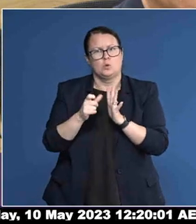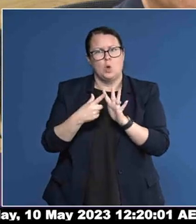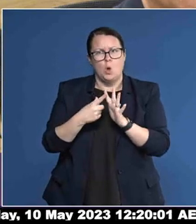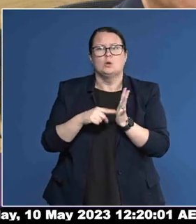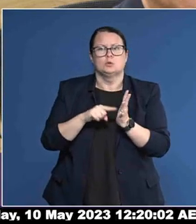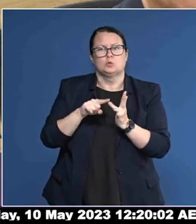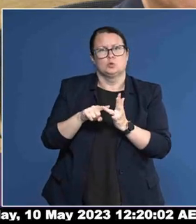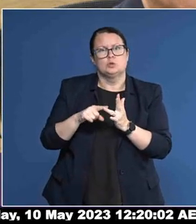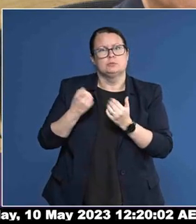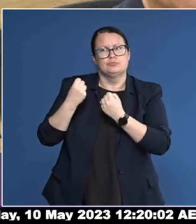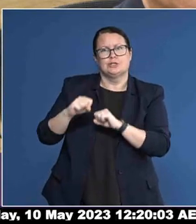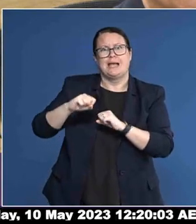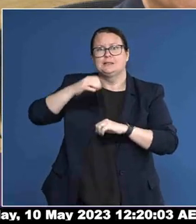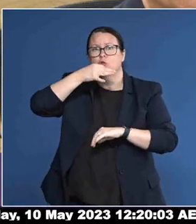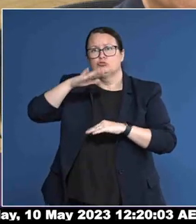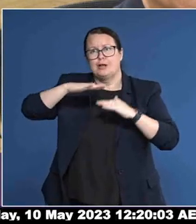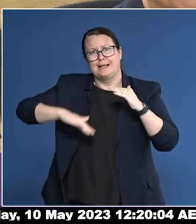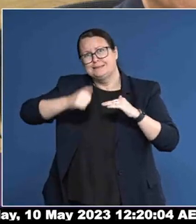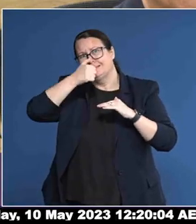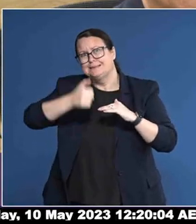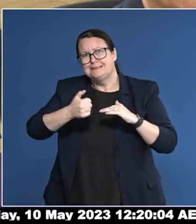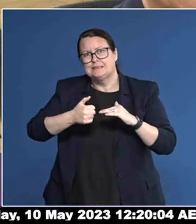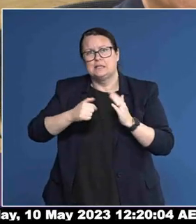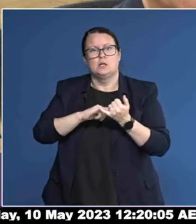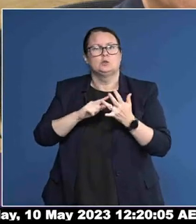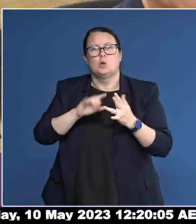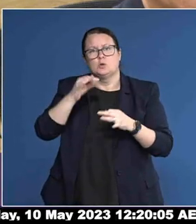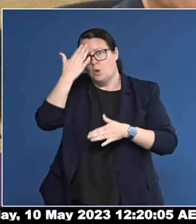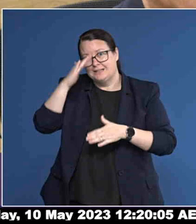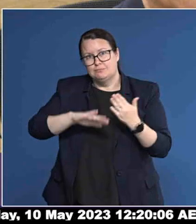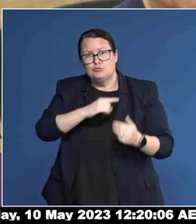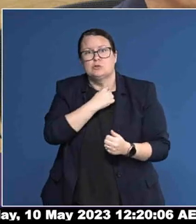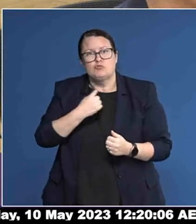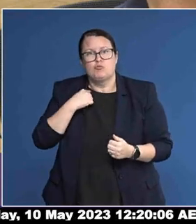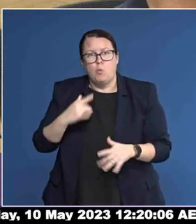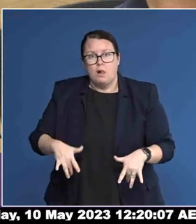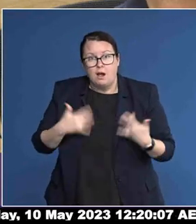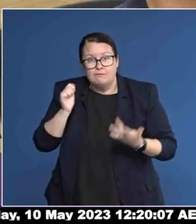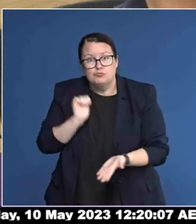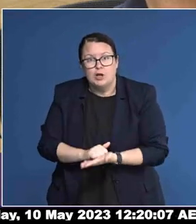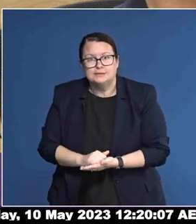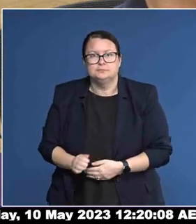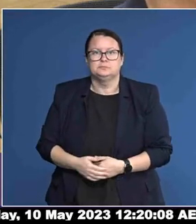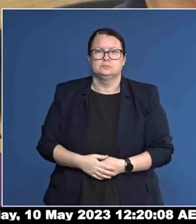Yes. Are you aware of this provision ever being used to charge any parents in